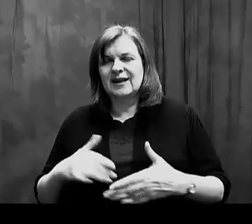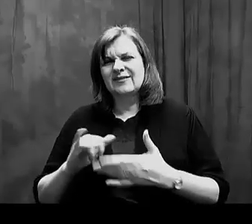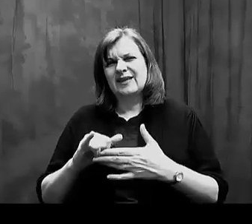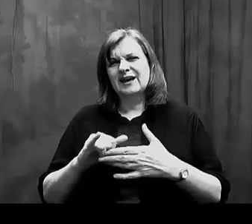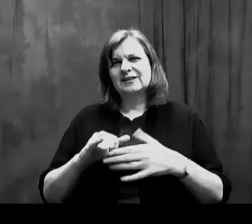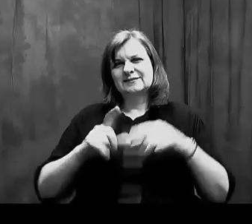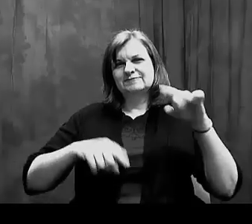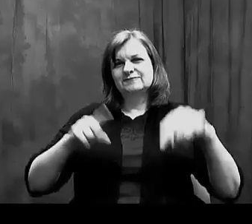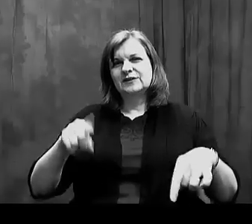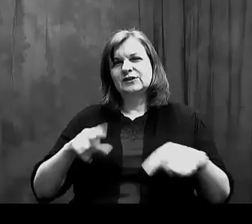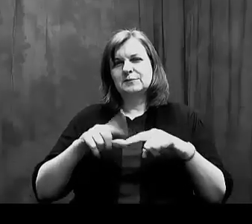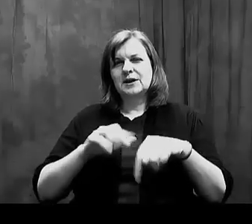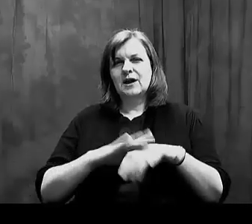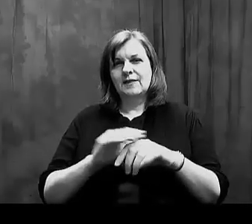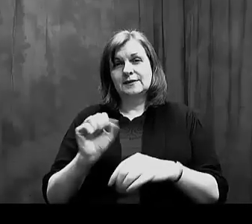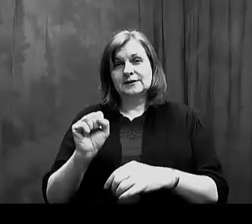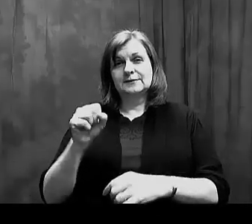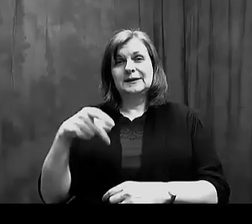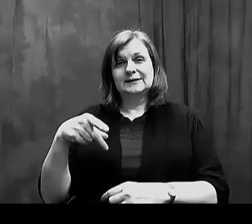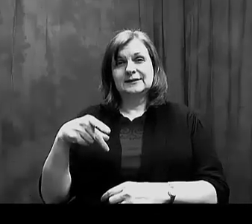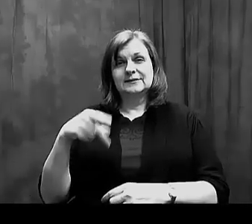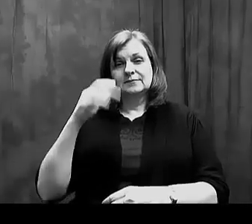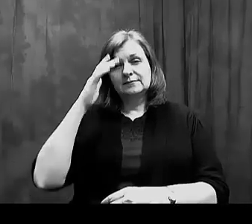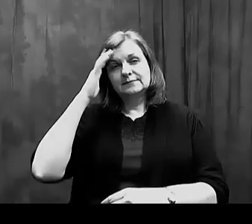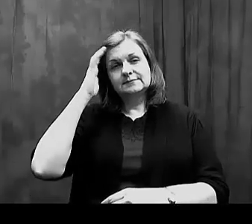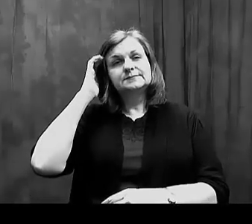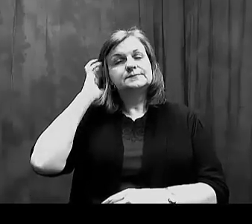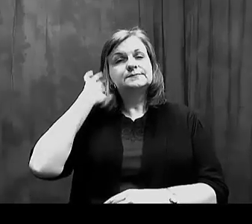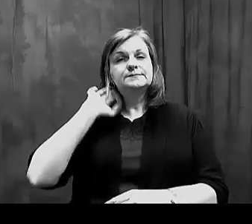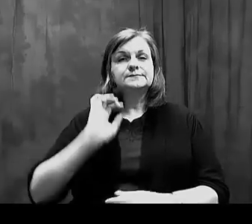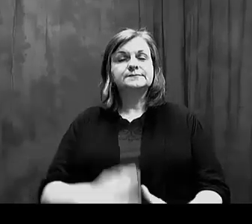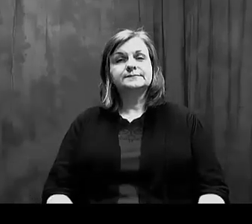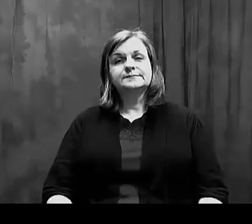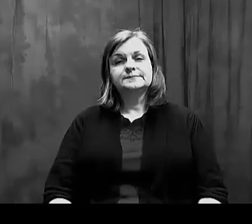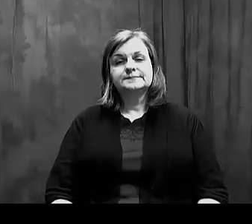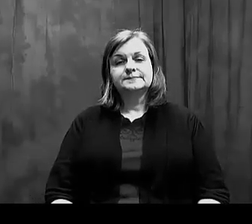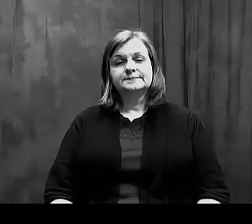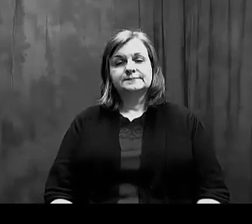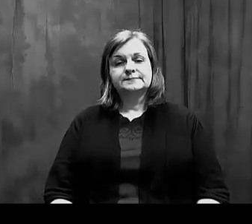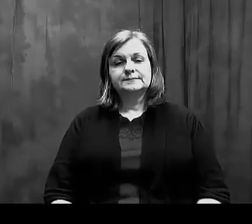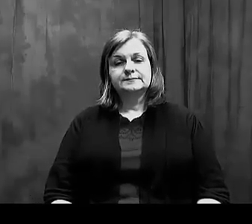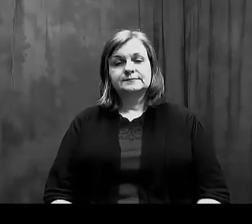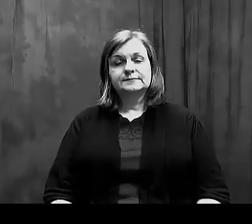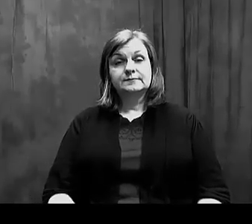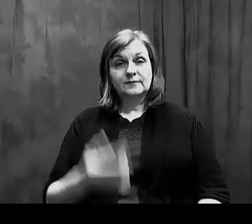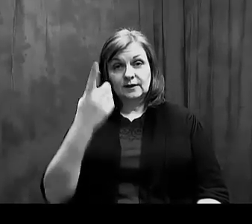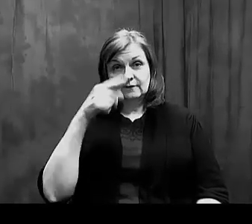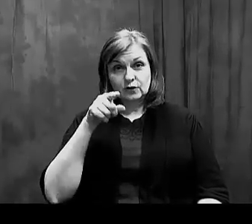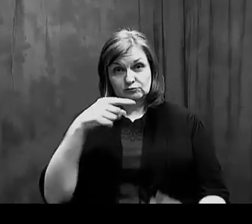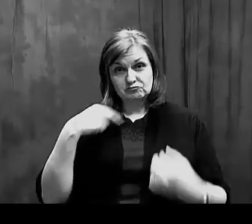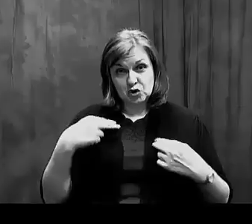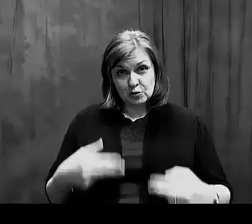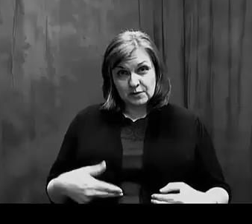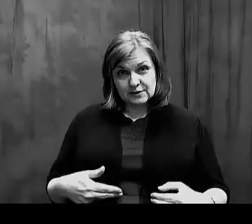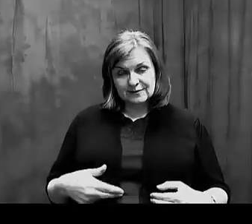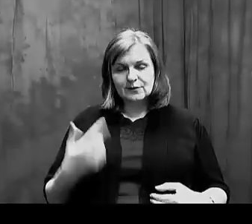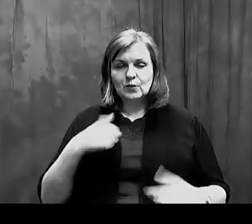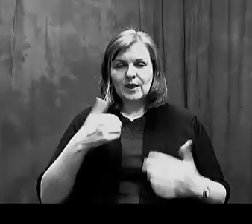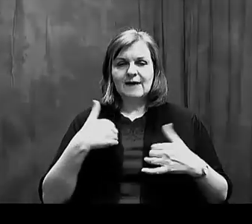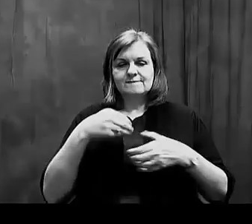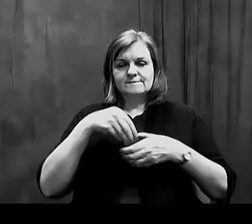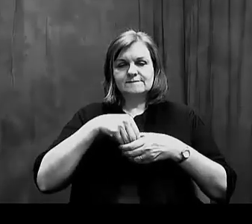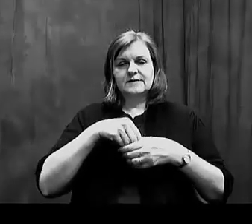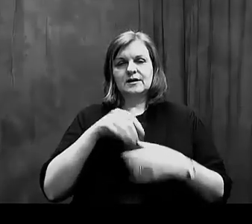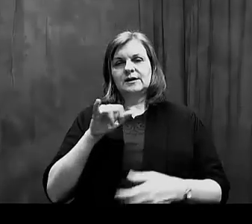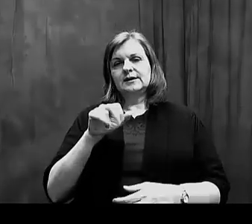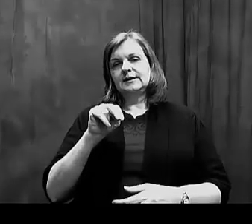and will produce offspring that are a combination of both earthworms